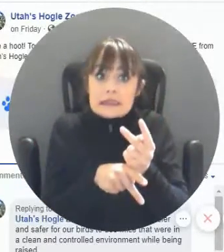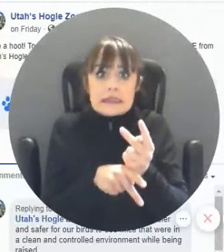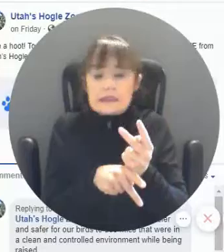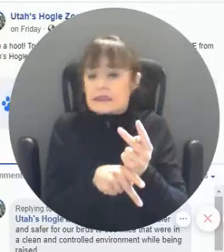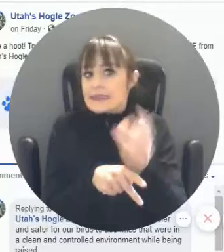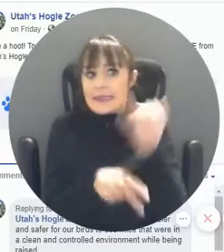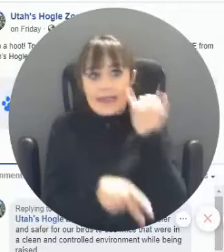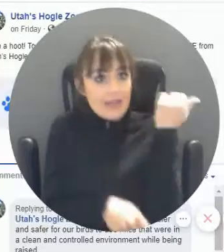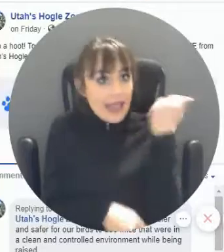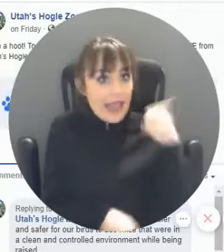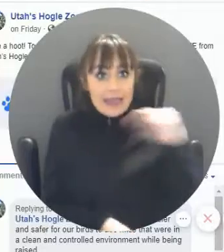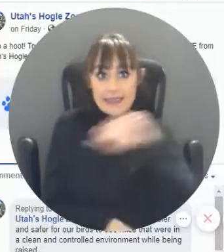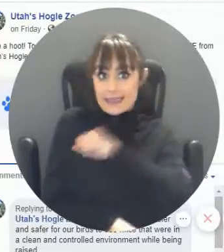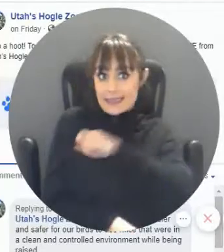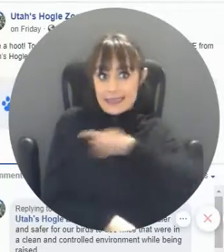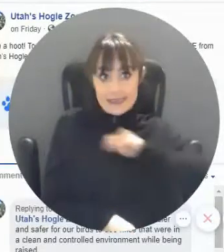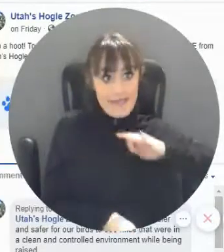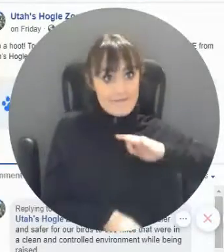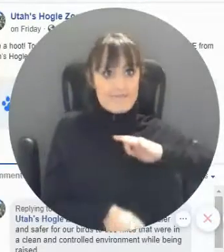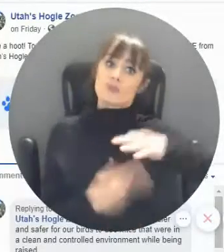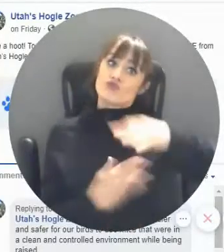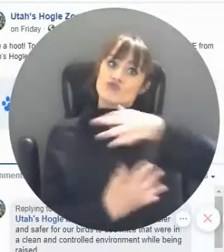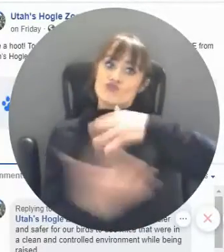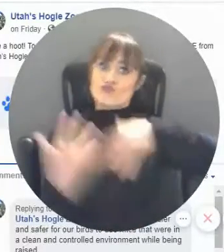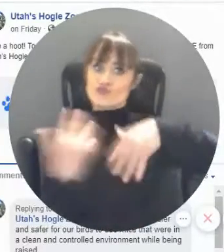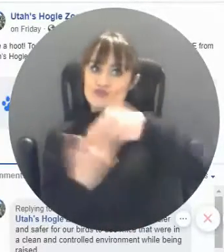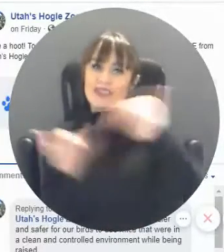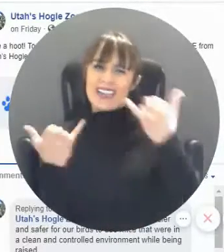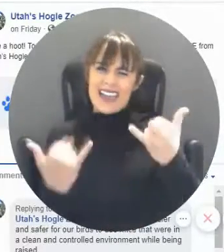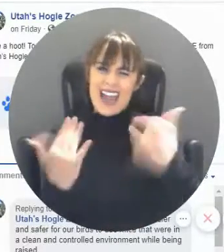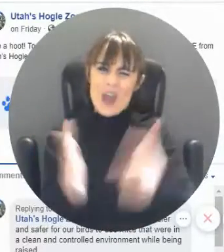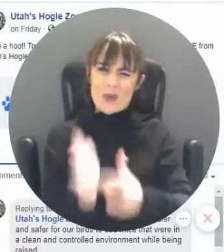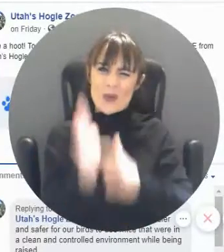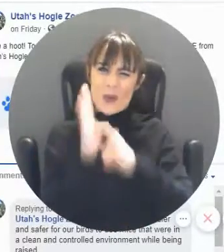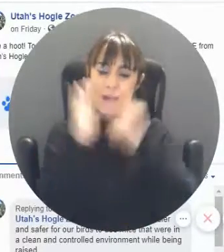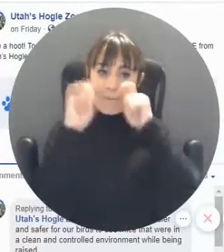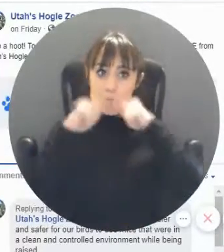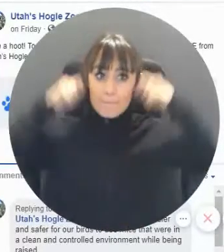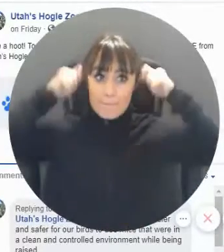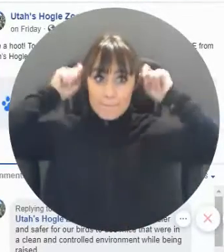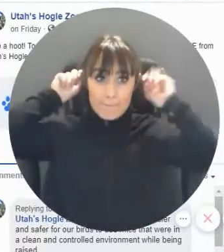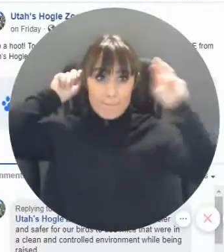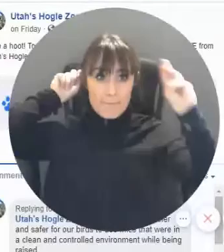are out on grounds, we are now required to wear a mask. It's a really good thing. You guys should be doing it too